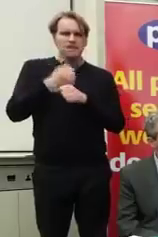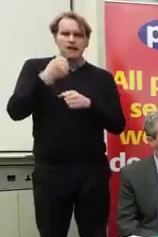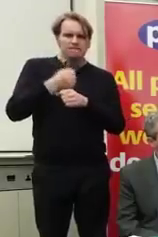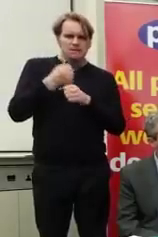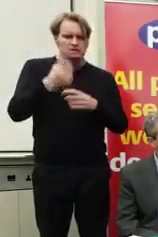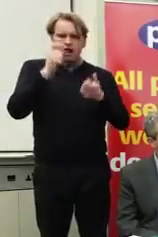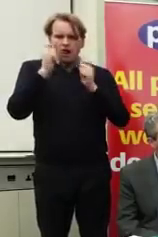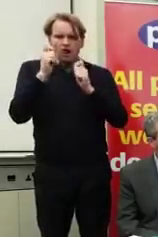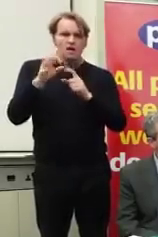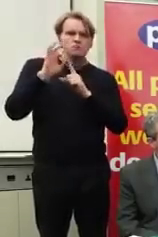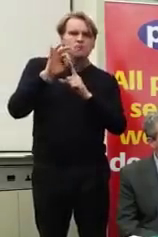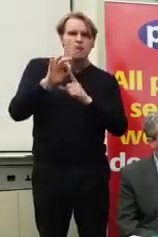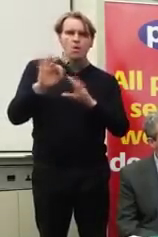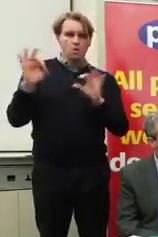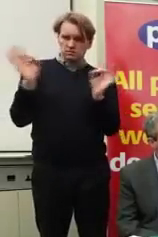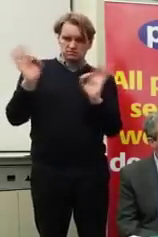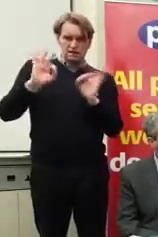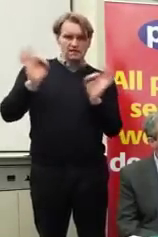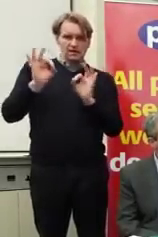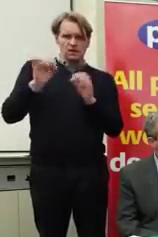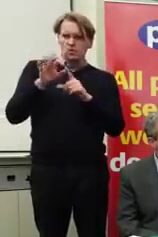proposals about tackling some of the issues that we're confronting in our